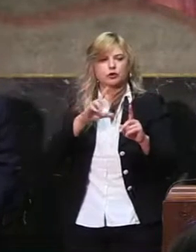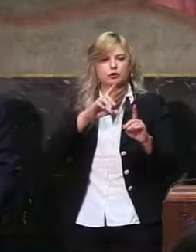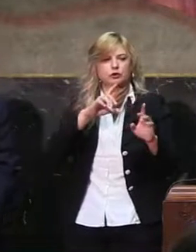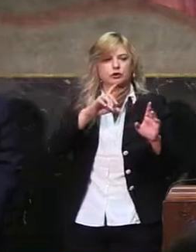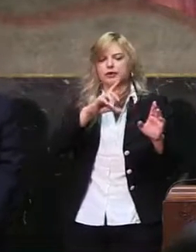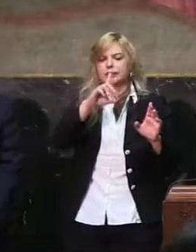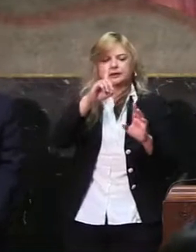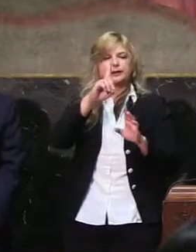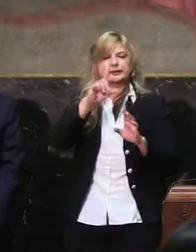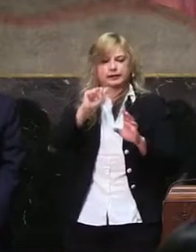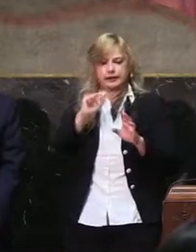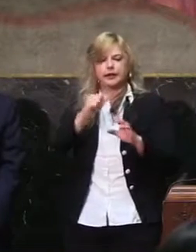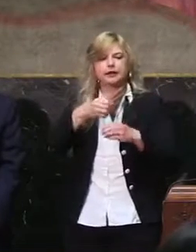that was behind this